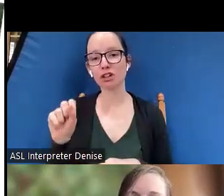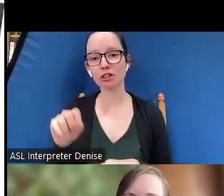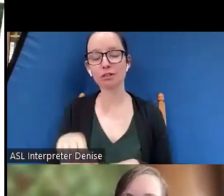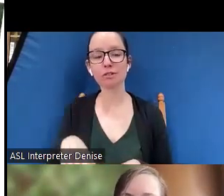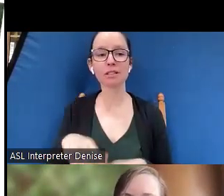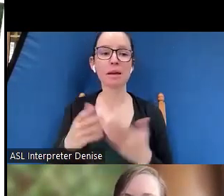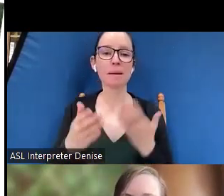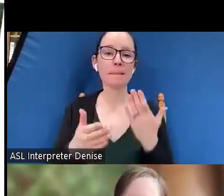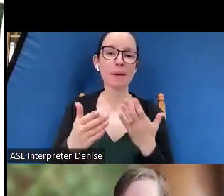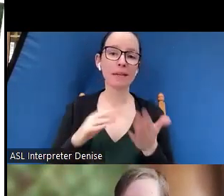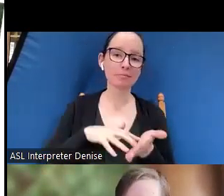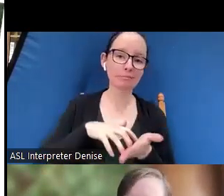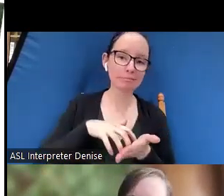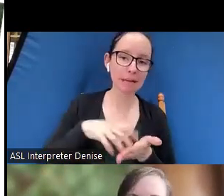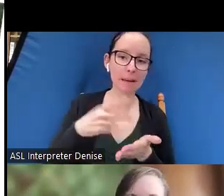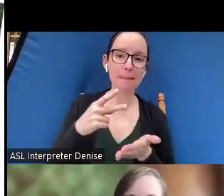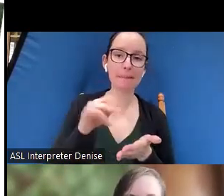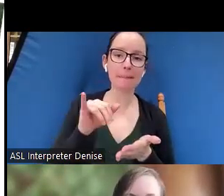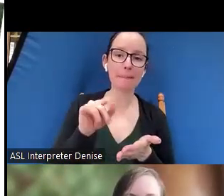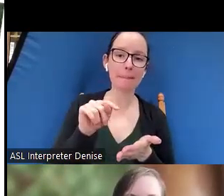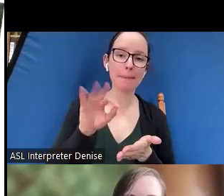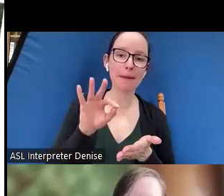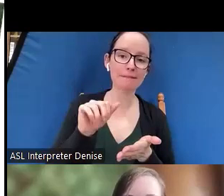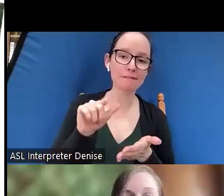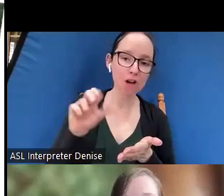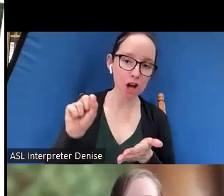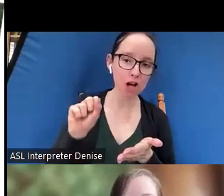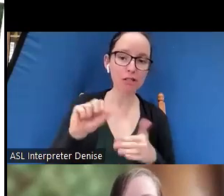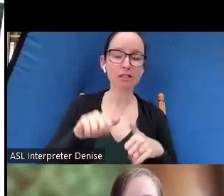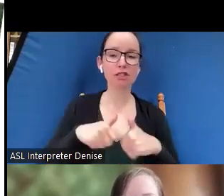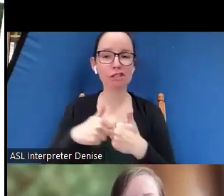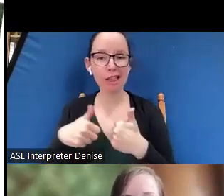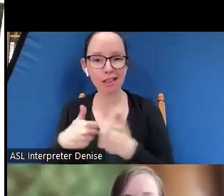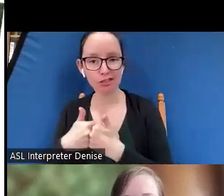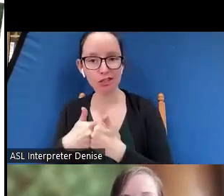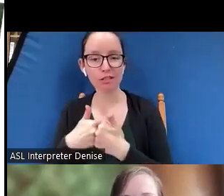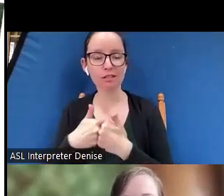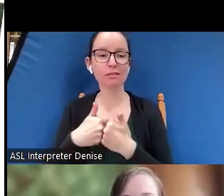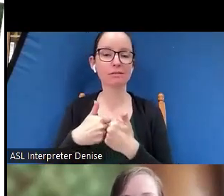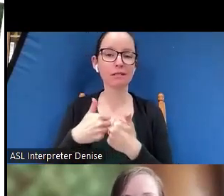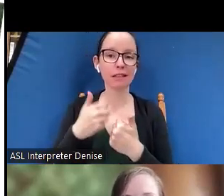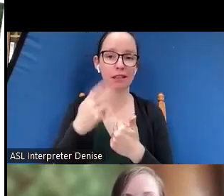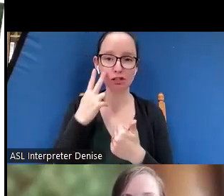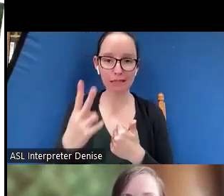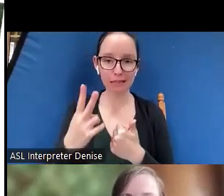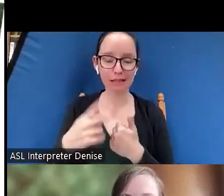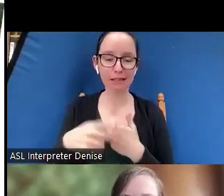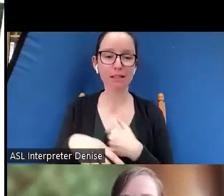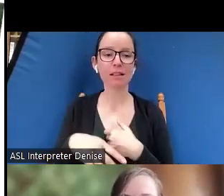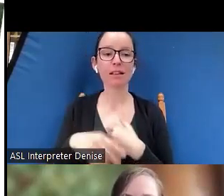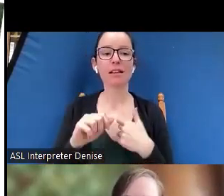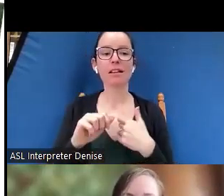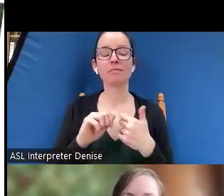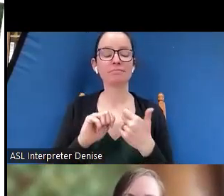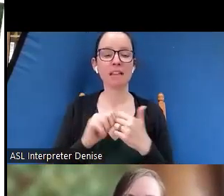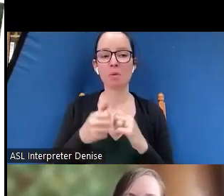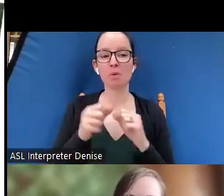encountering and kind of how this grant program can be most effective in in achieving those goals we touched on at the